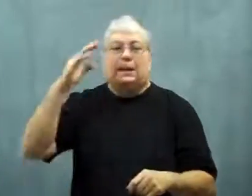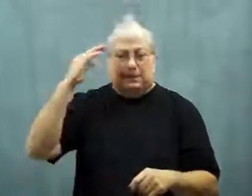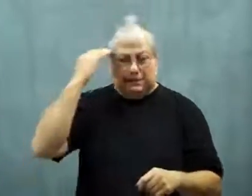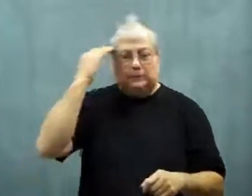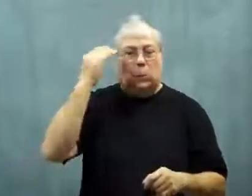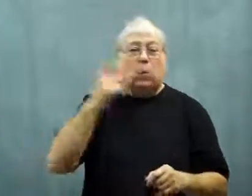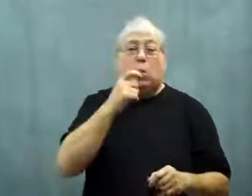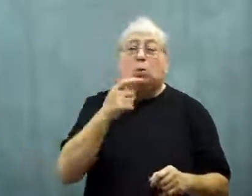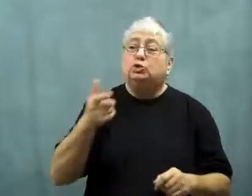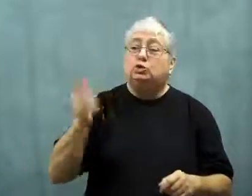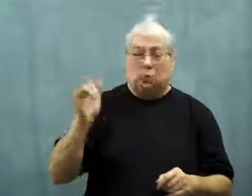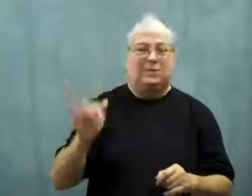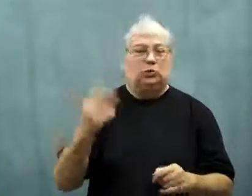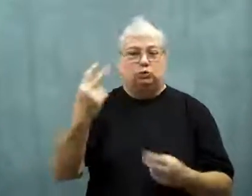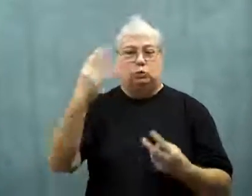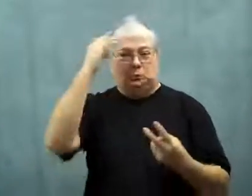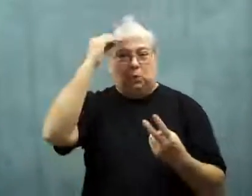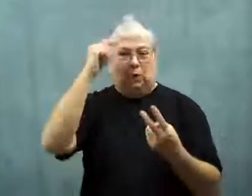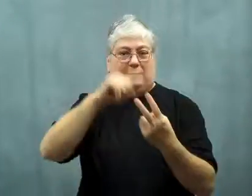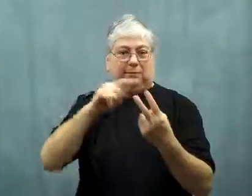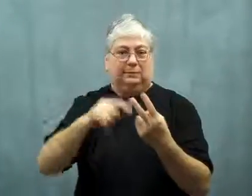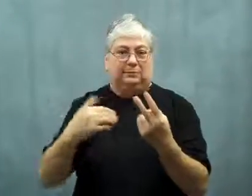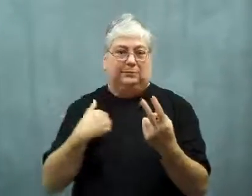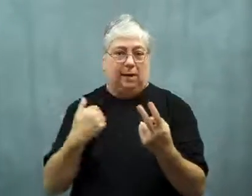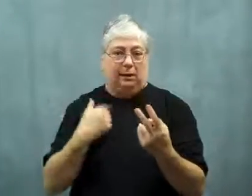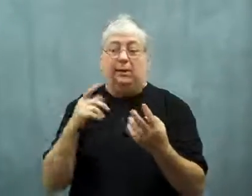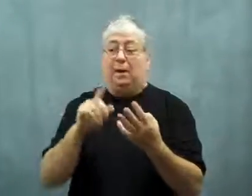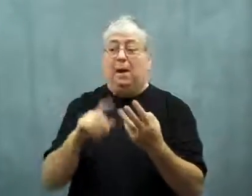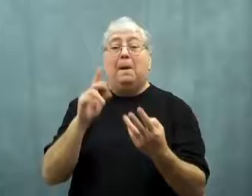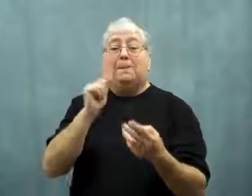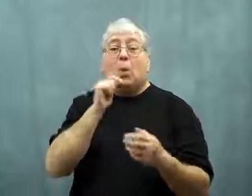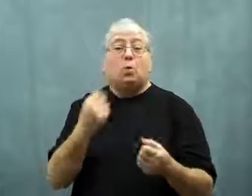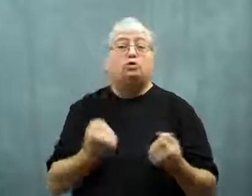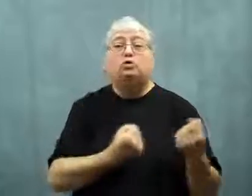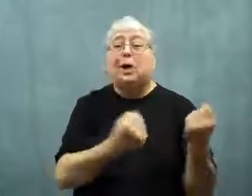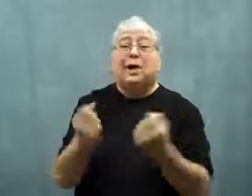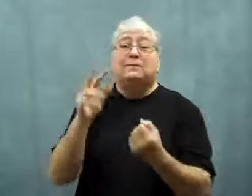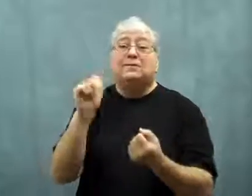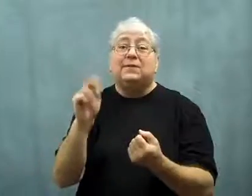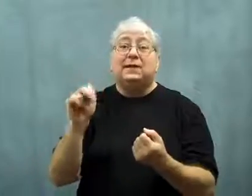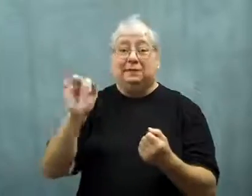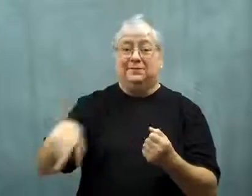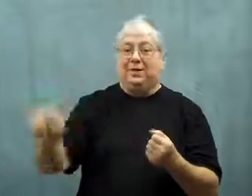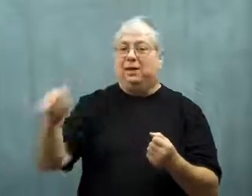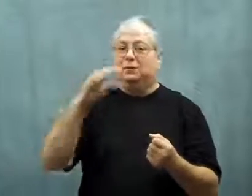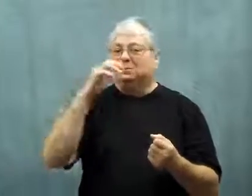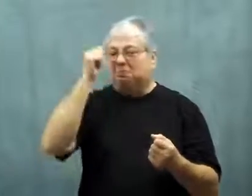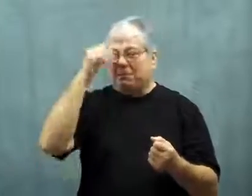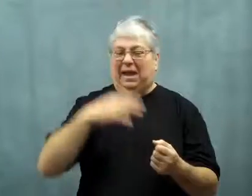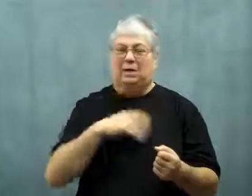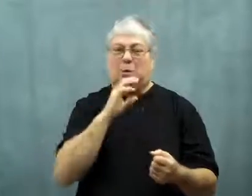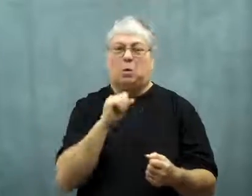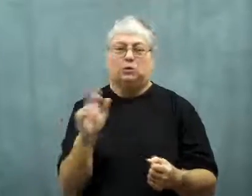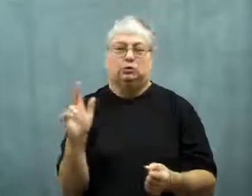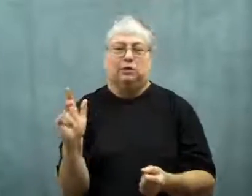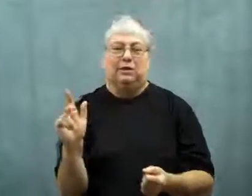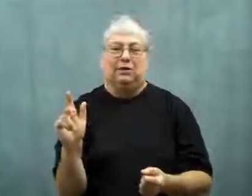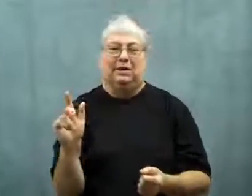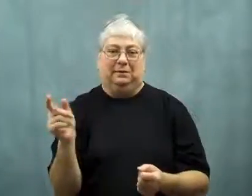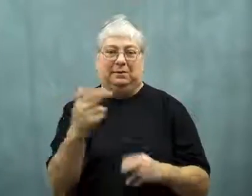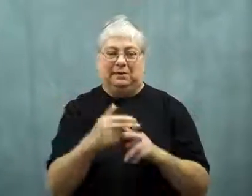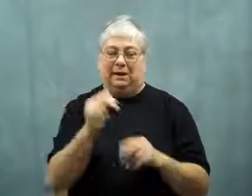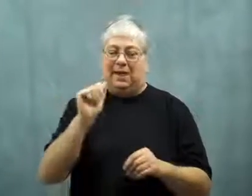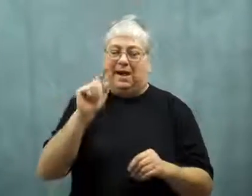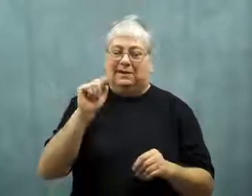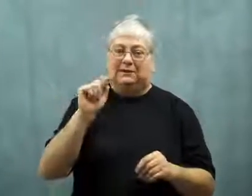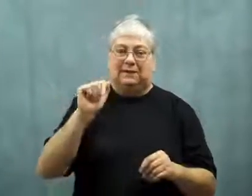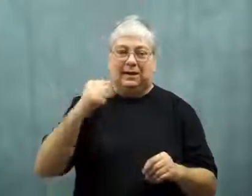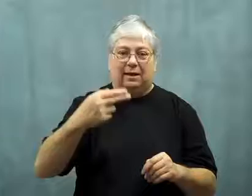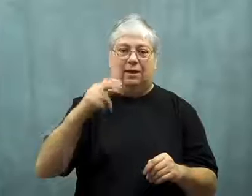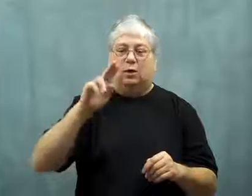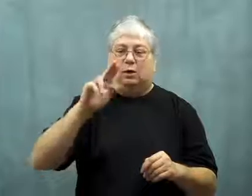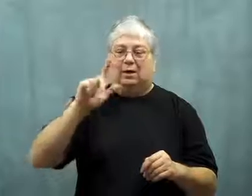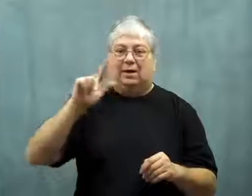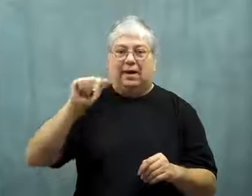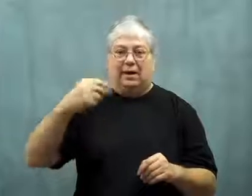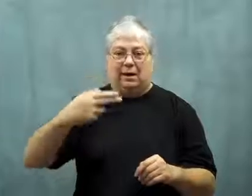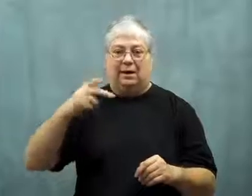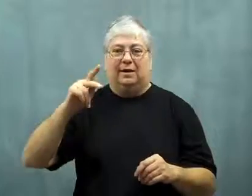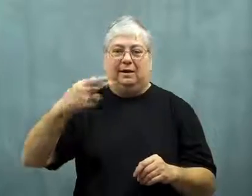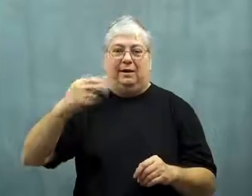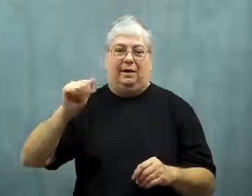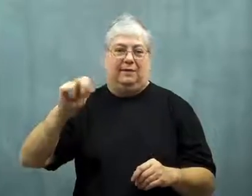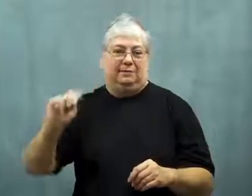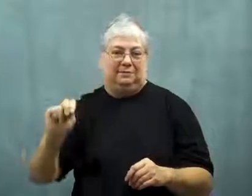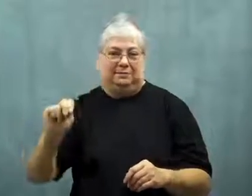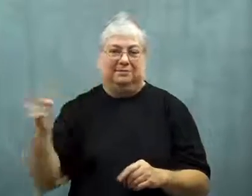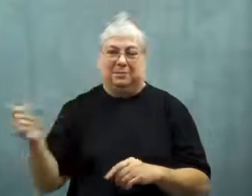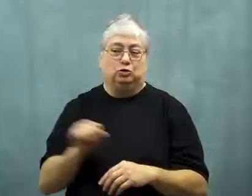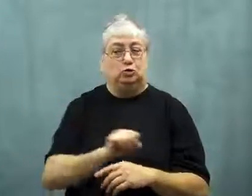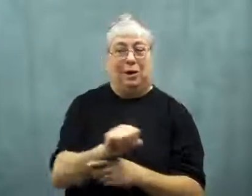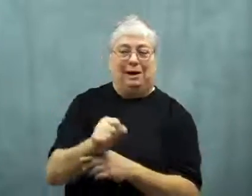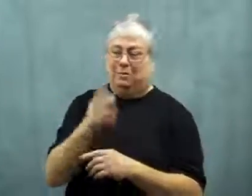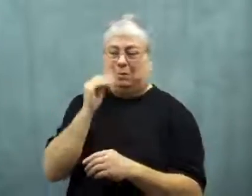Two boys shot Malala, but the driver of the van was a man,